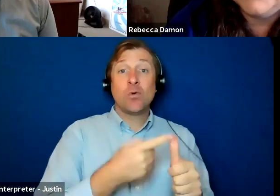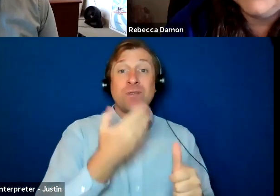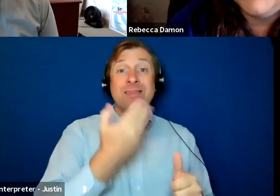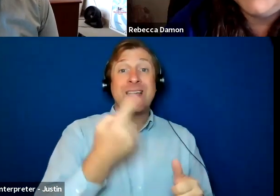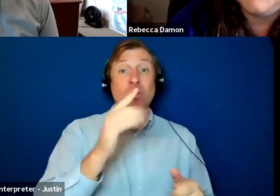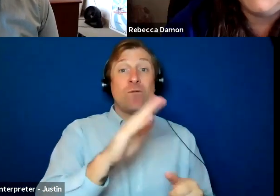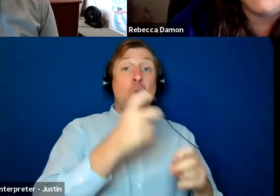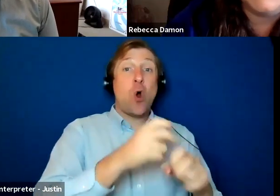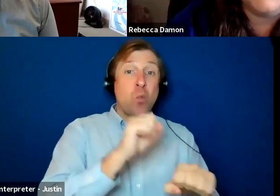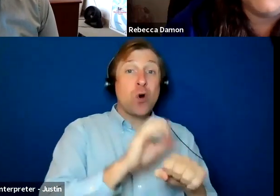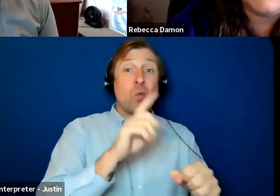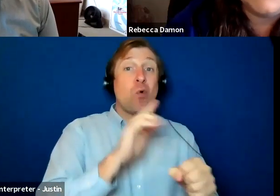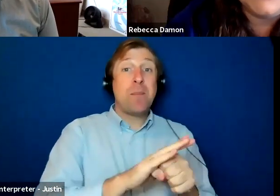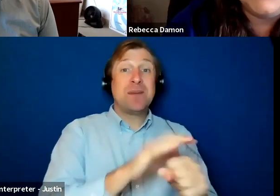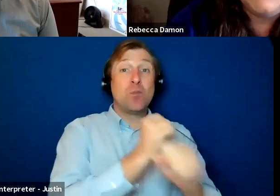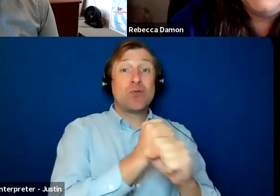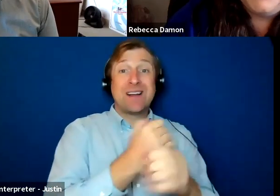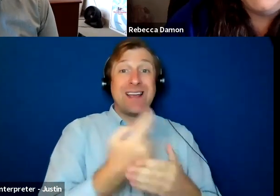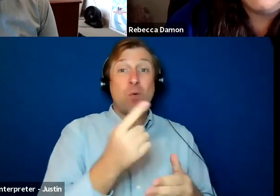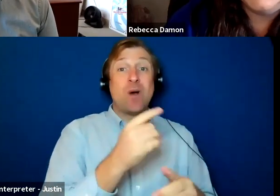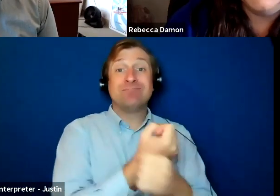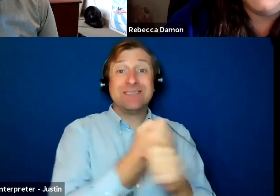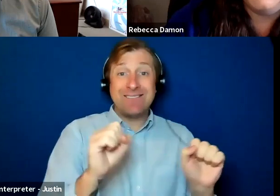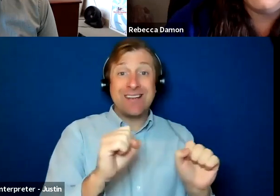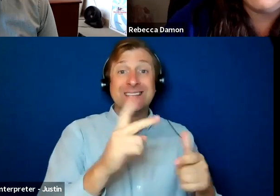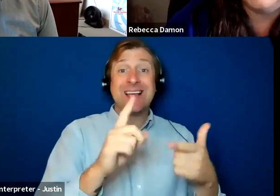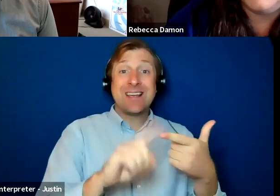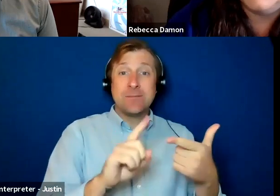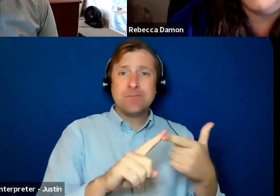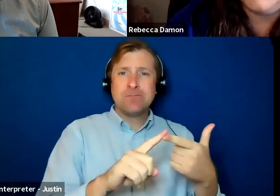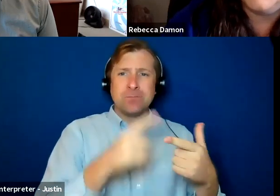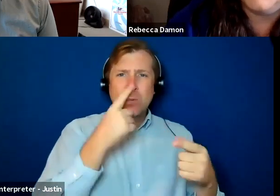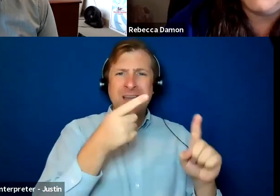and commitment to protecting everyone's safety. Secondly, can you specify if these rules,